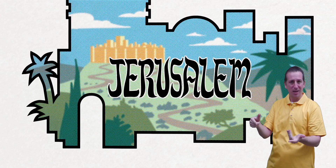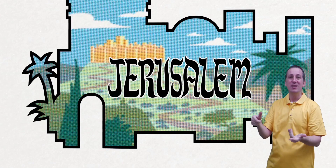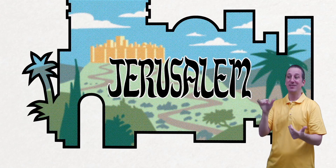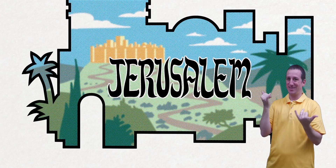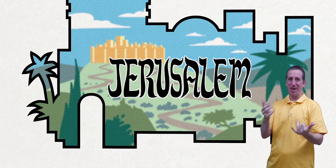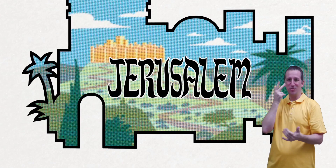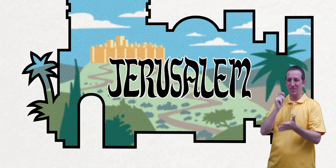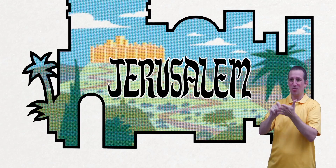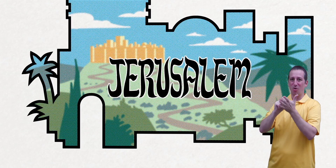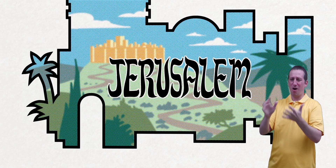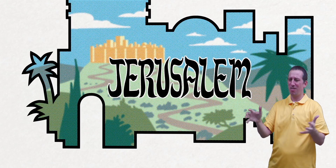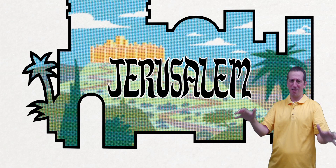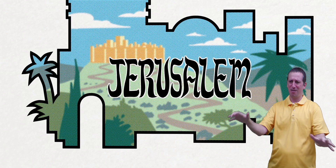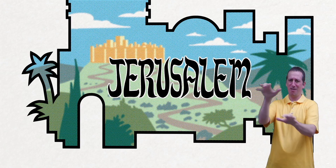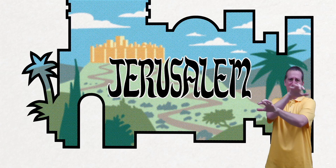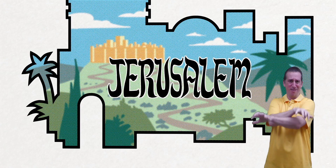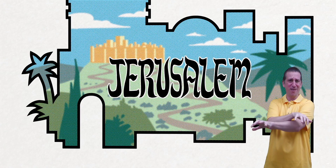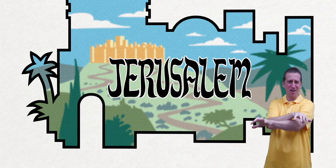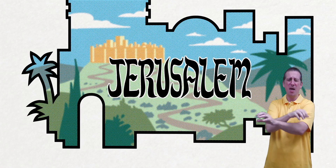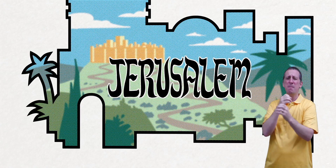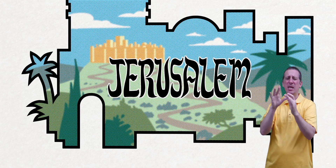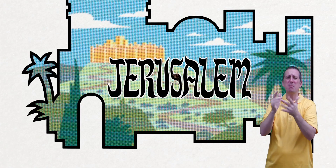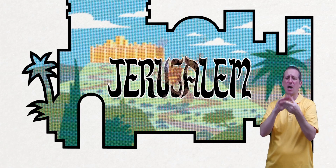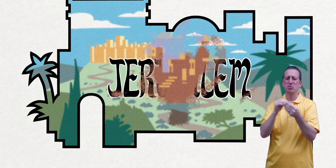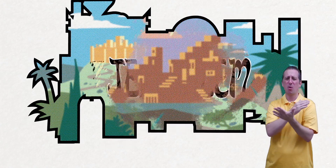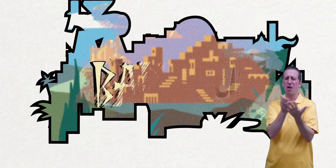Tim: Exactly. You can find these kinds of patterns in many different biblical